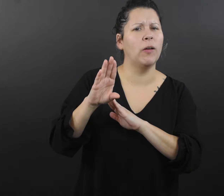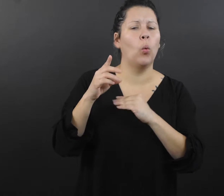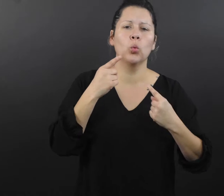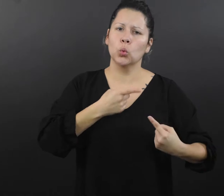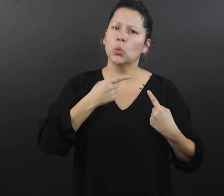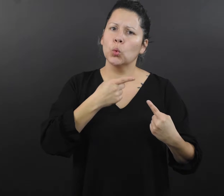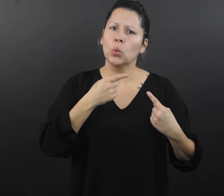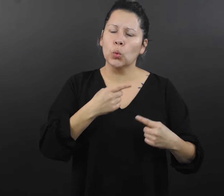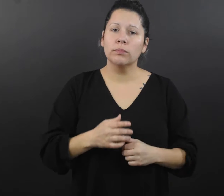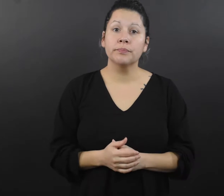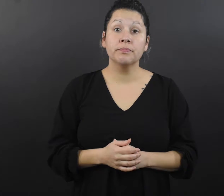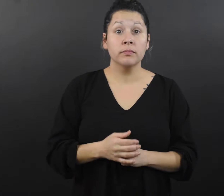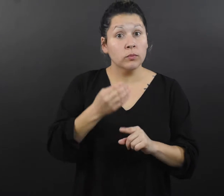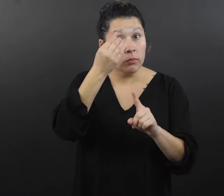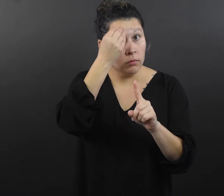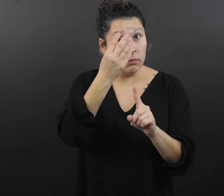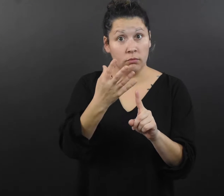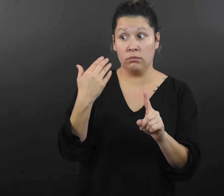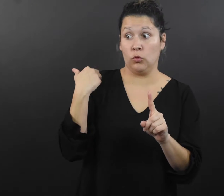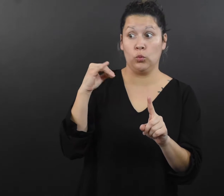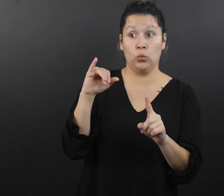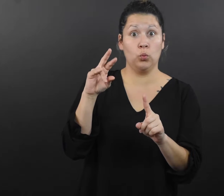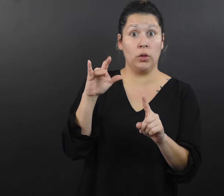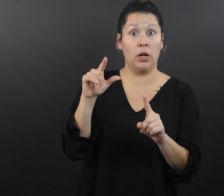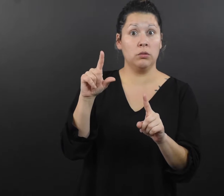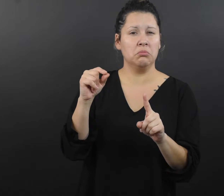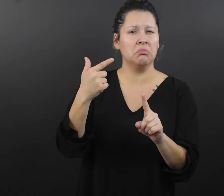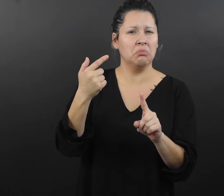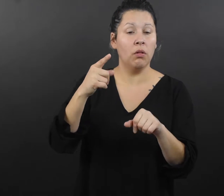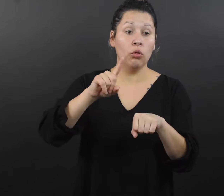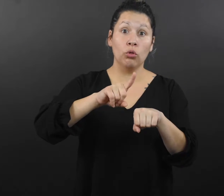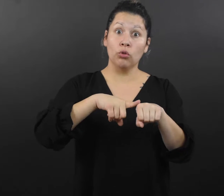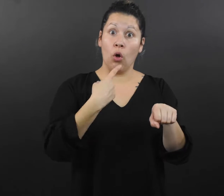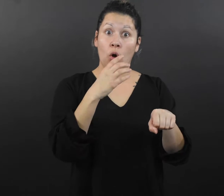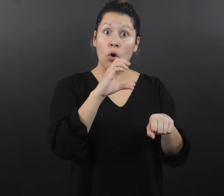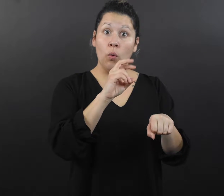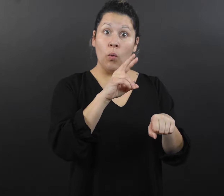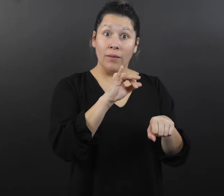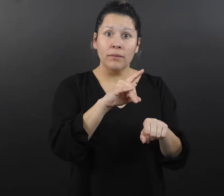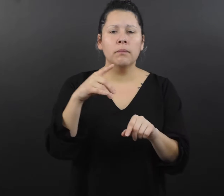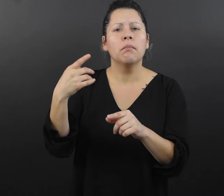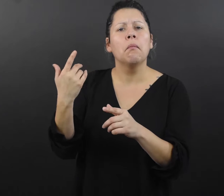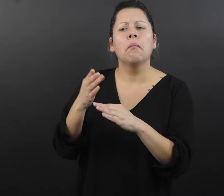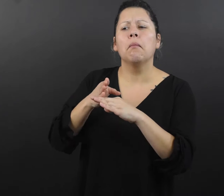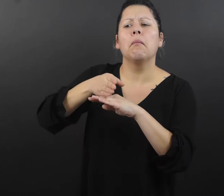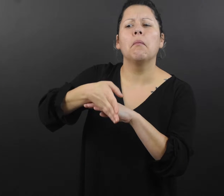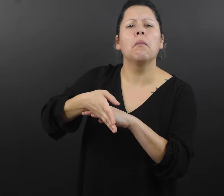As of July 2021, long COVID and post-COVID conditions can be considered a disability